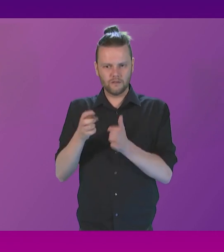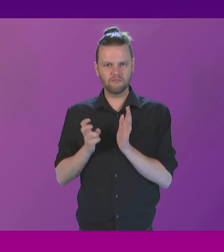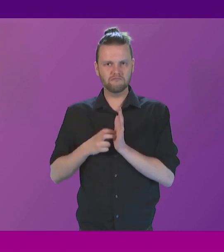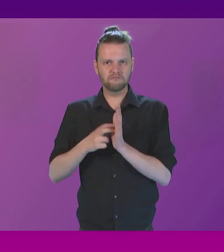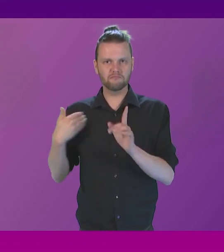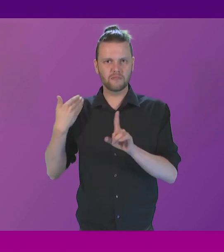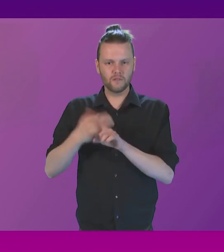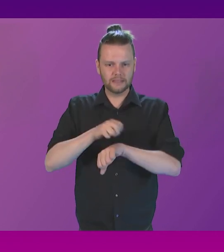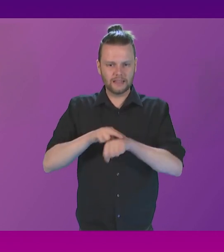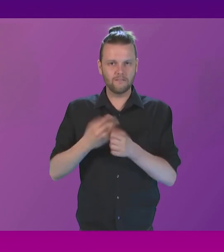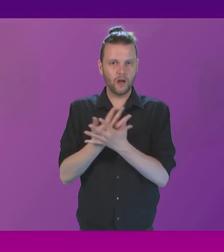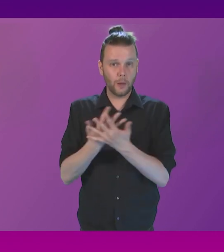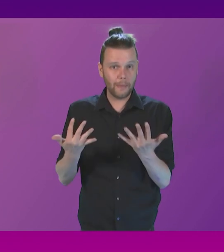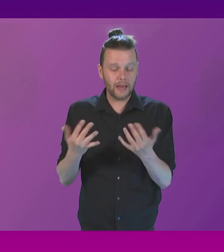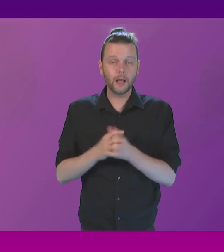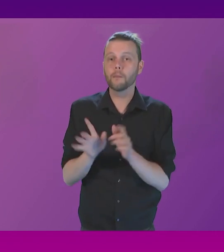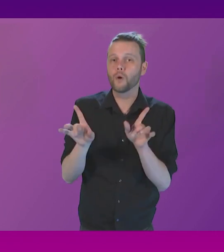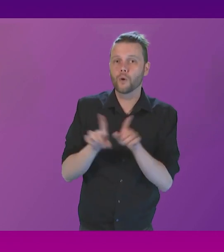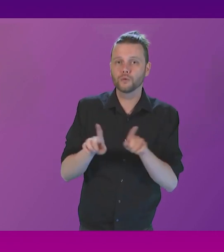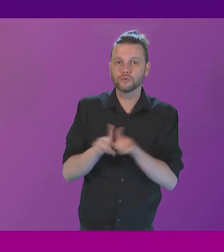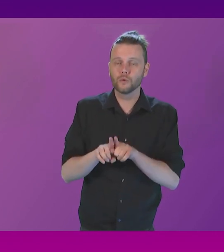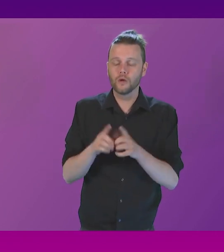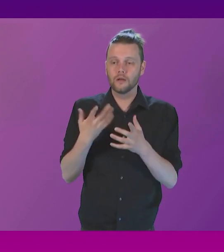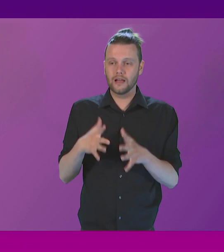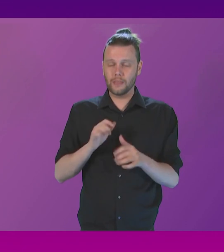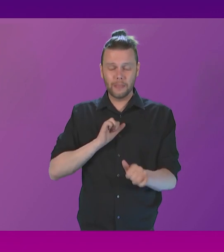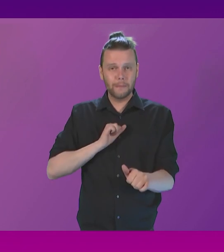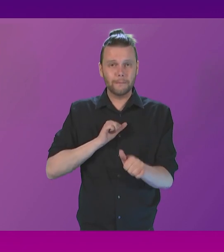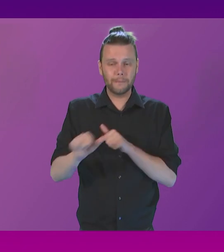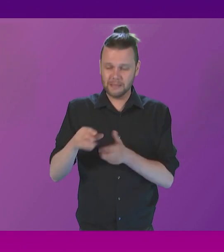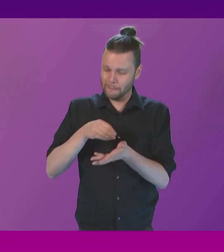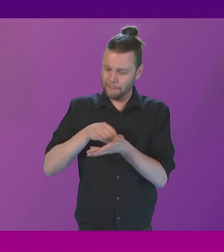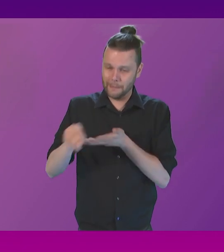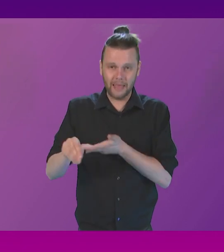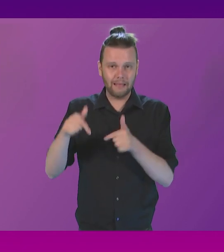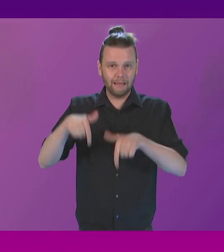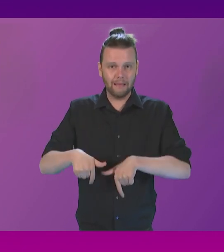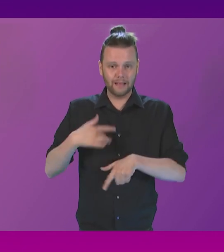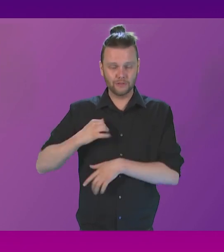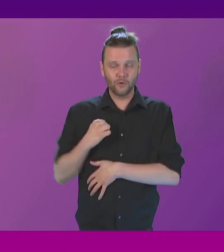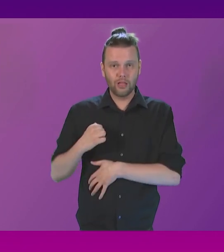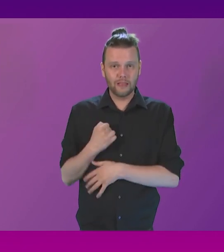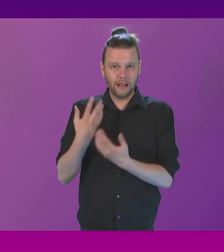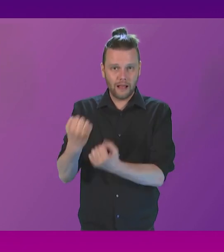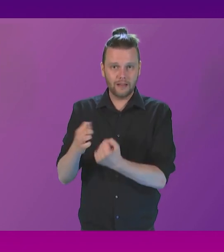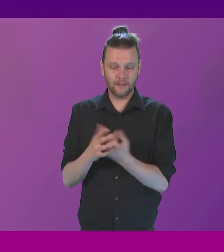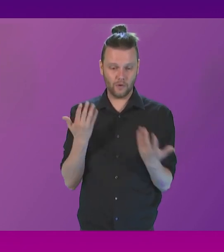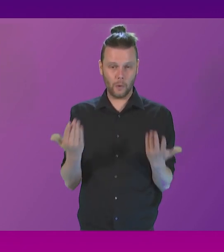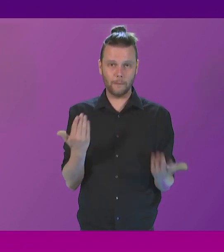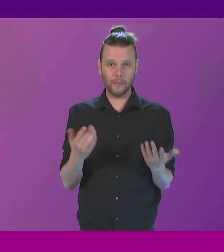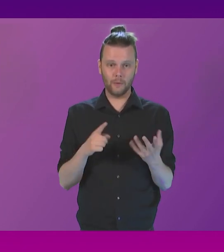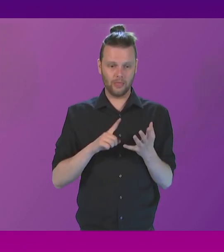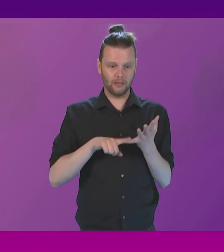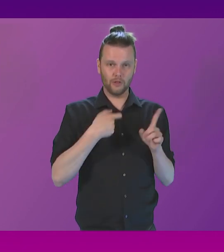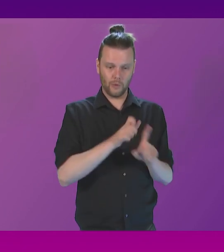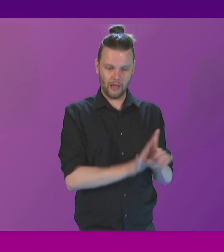not only in numbers but because staff in Scotland are the best paid in the UK.